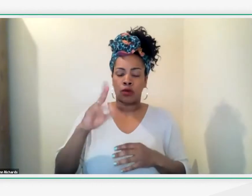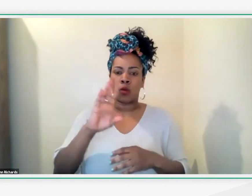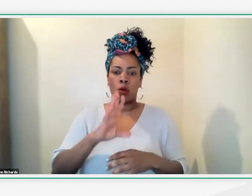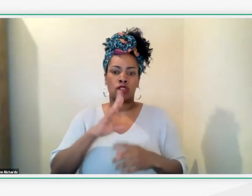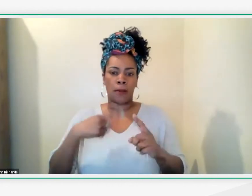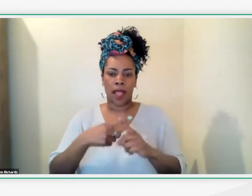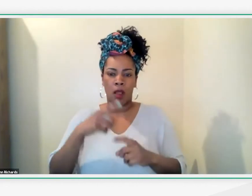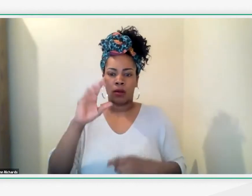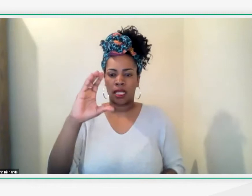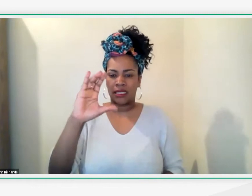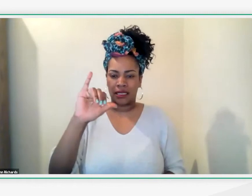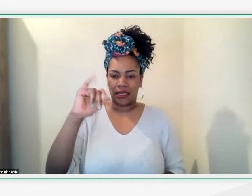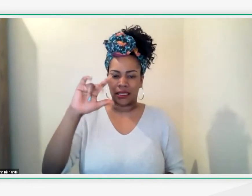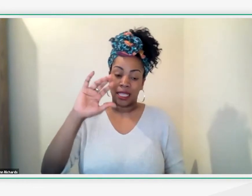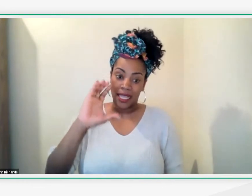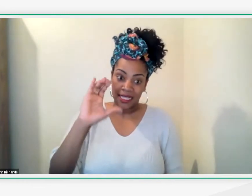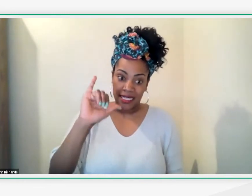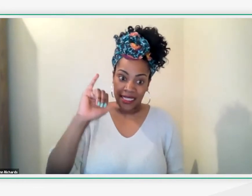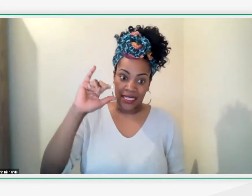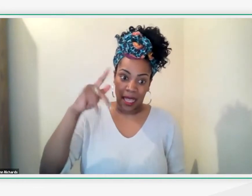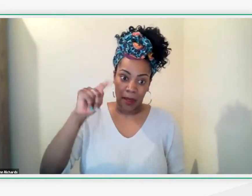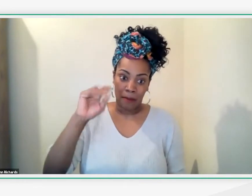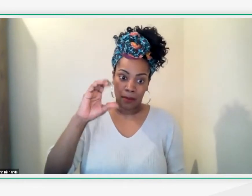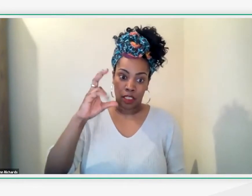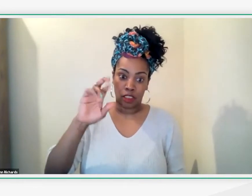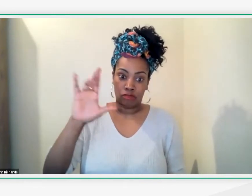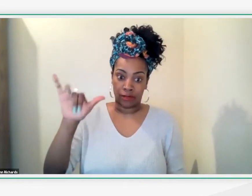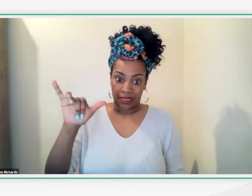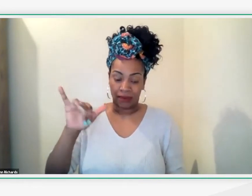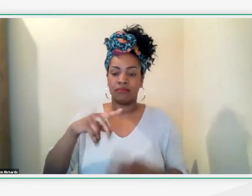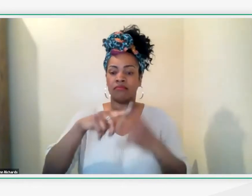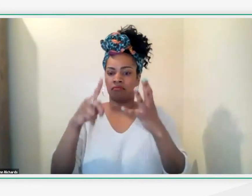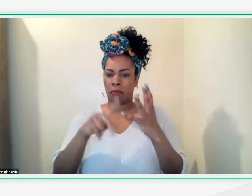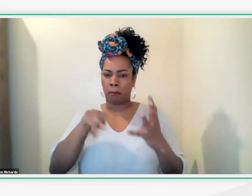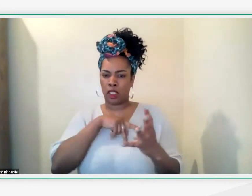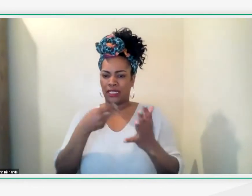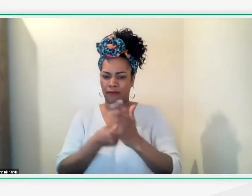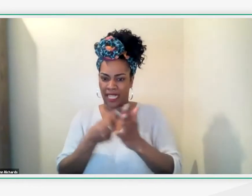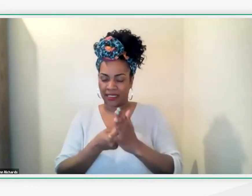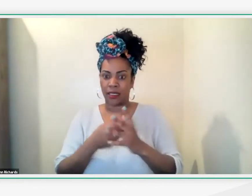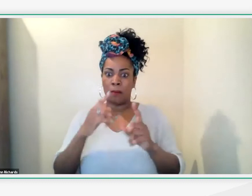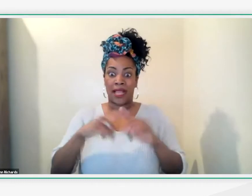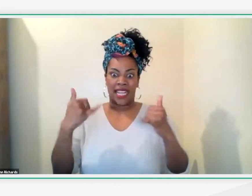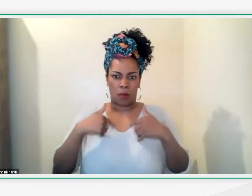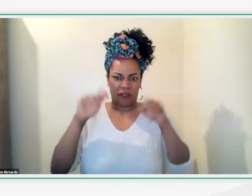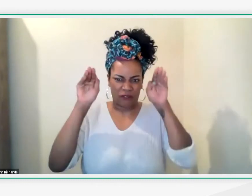tonight. The next one will be real estate. And on March 23, we have cryptocurrency. The